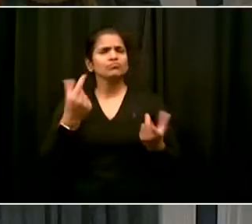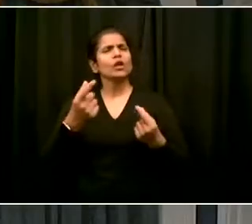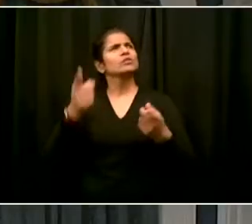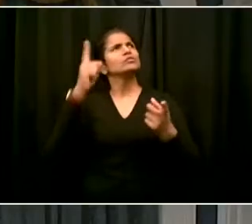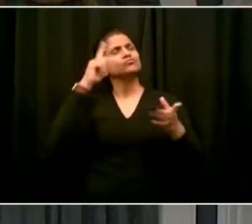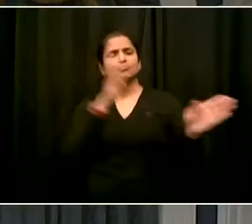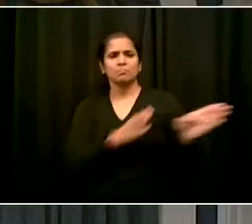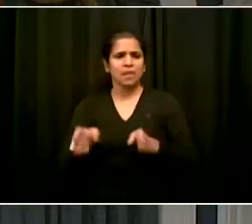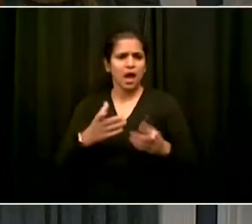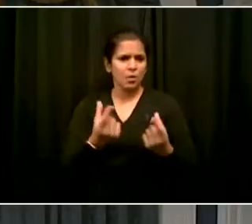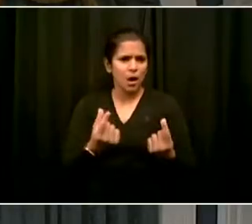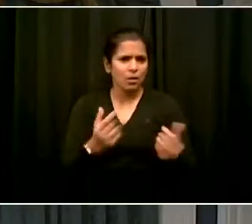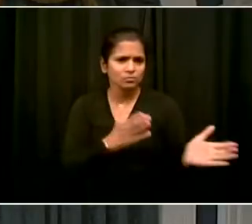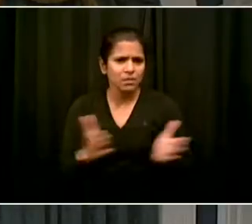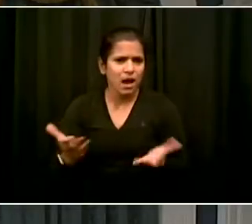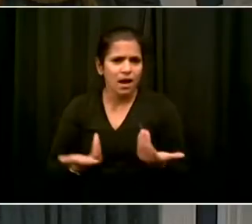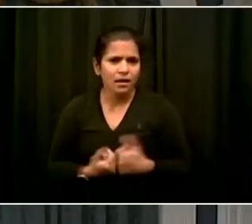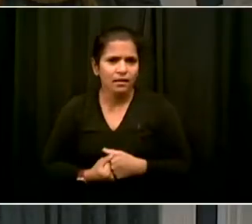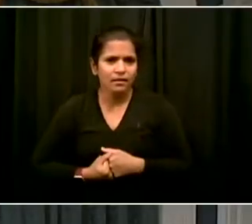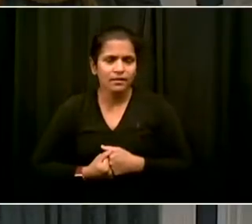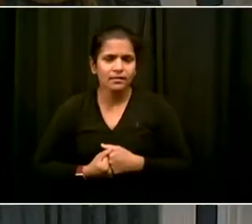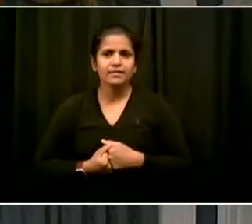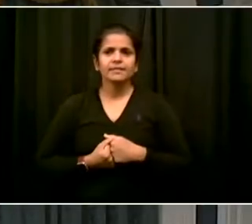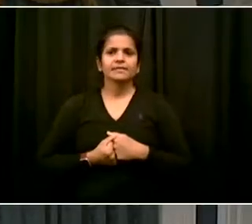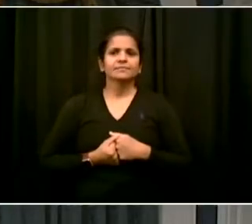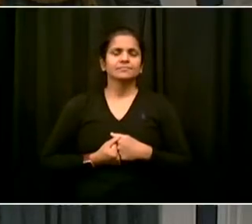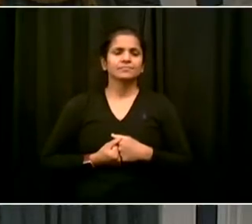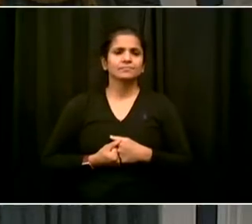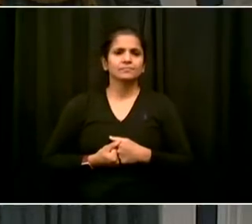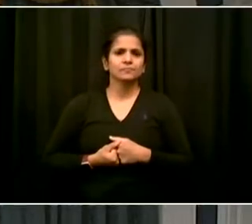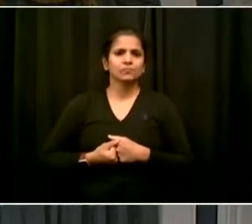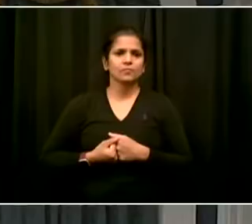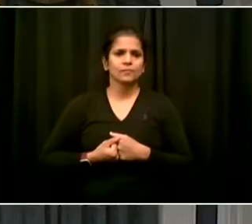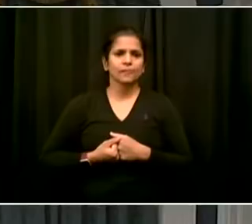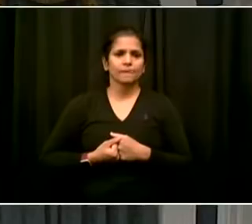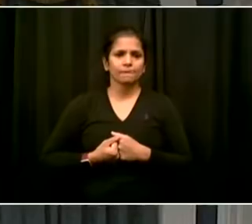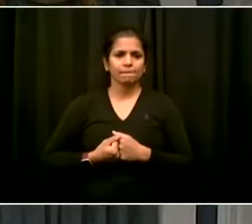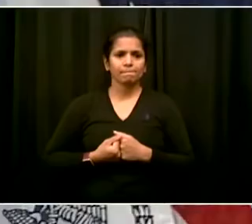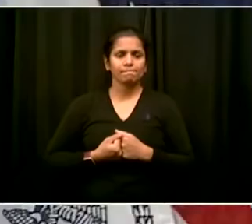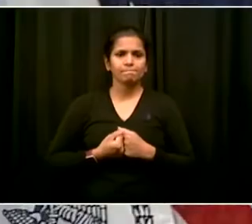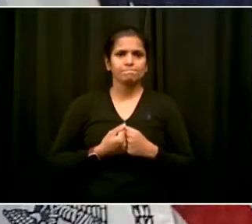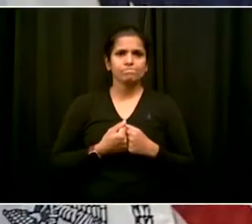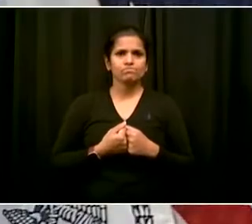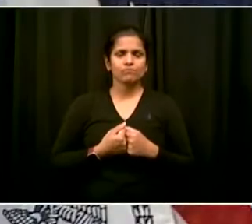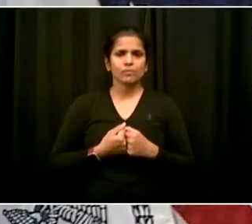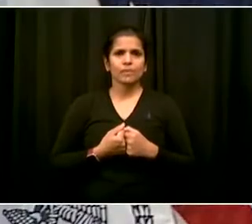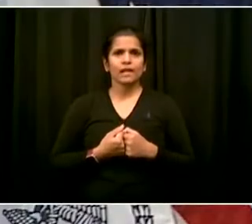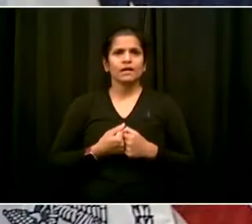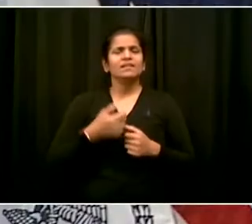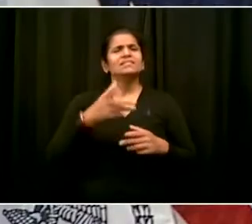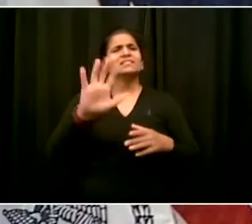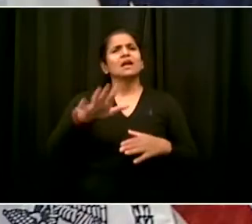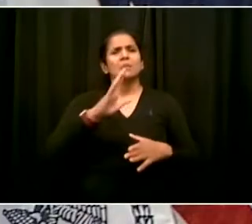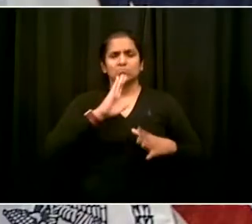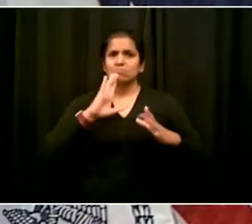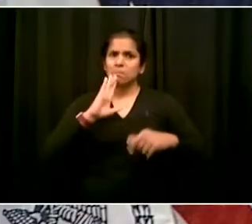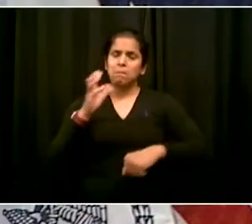VACCINES ESPEPEALCILY. WHAT STRATEGIES